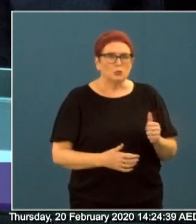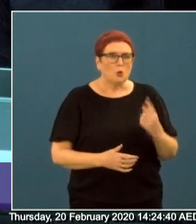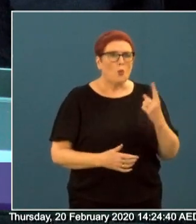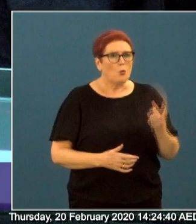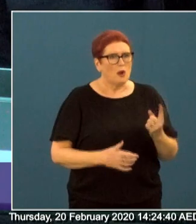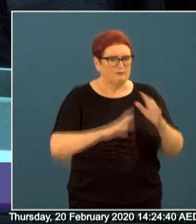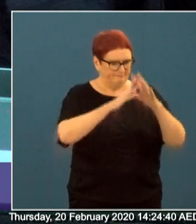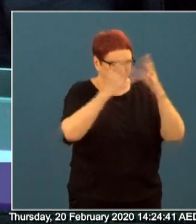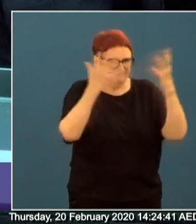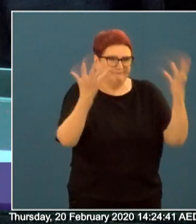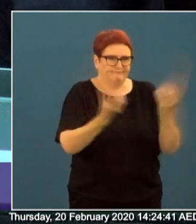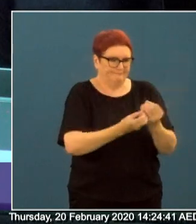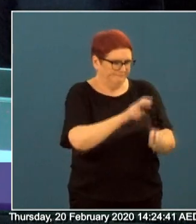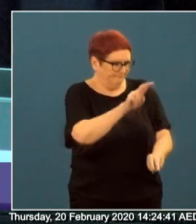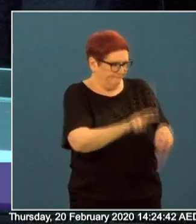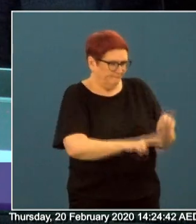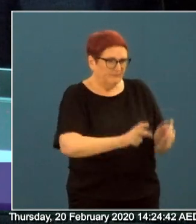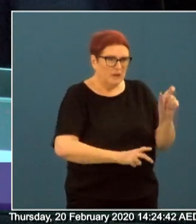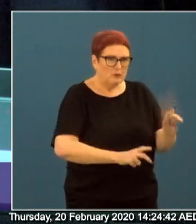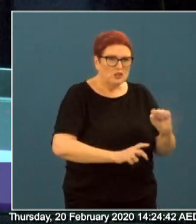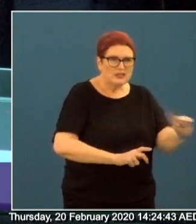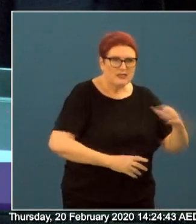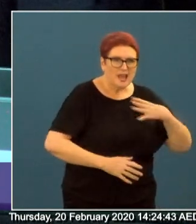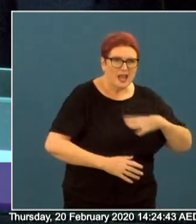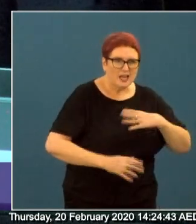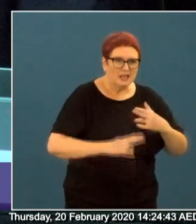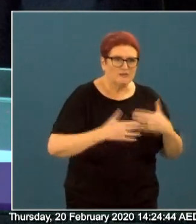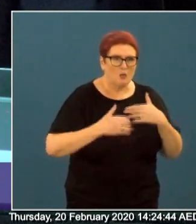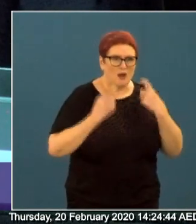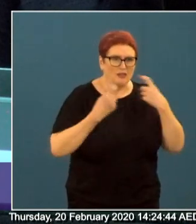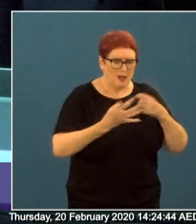the health care needs that cover all aspects of health care.